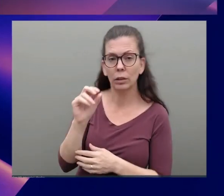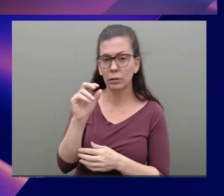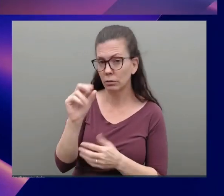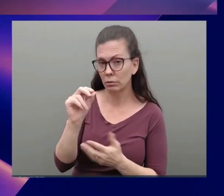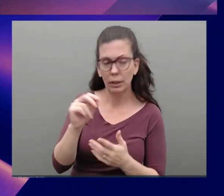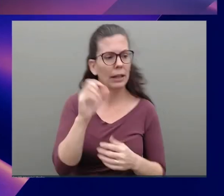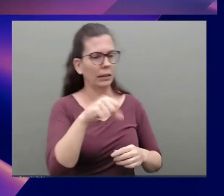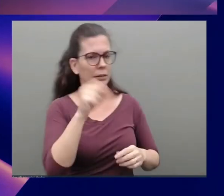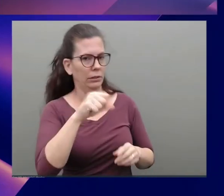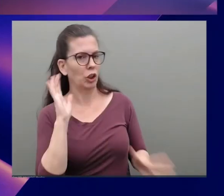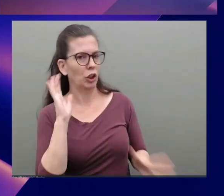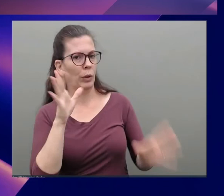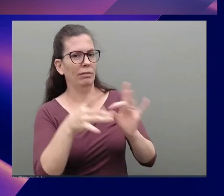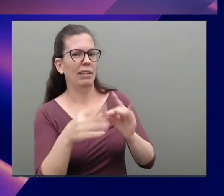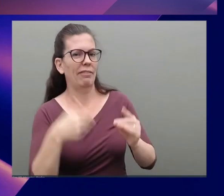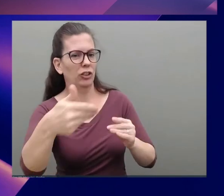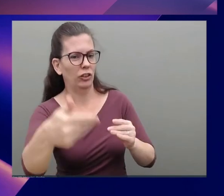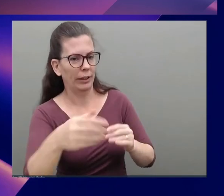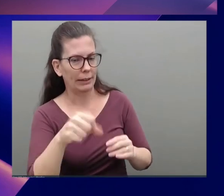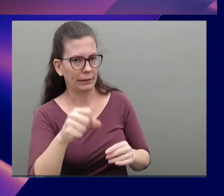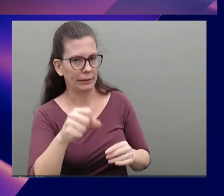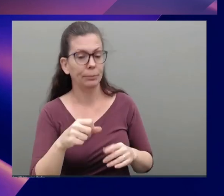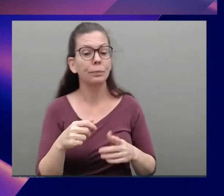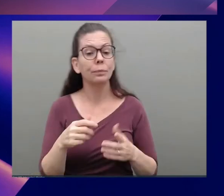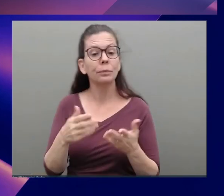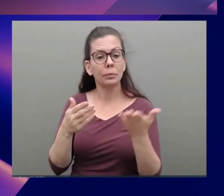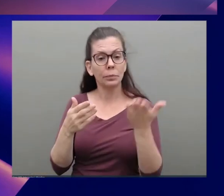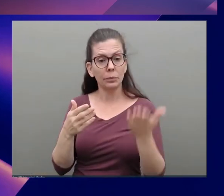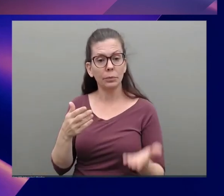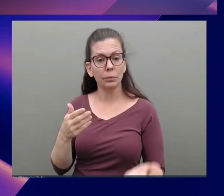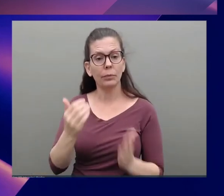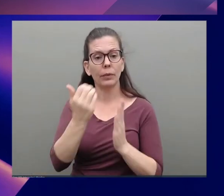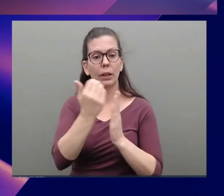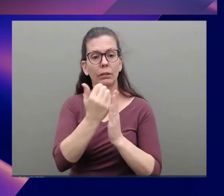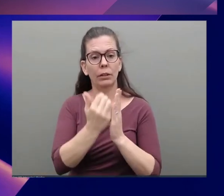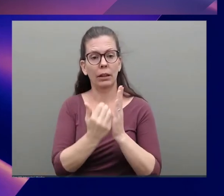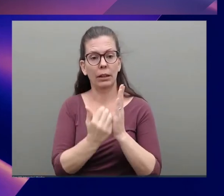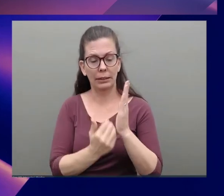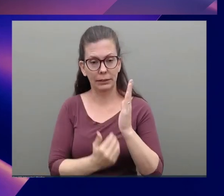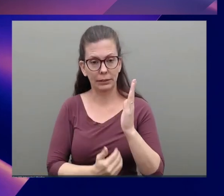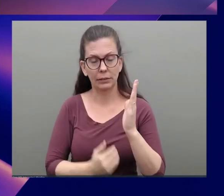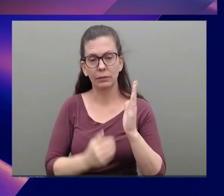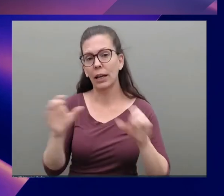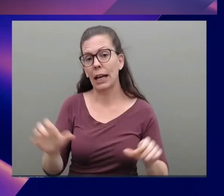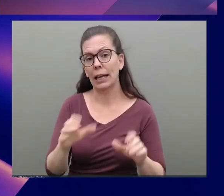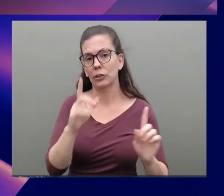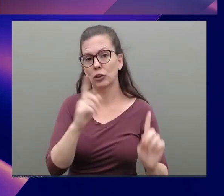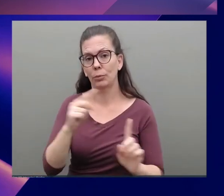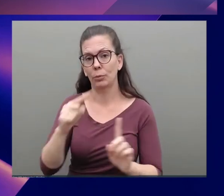So, here is the list of action points. So again, you can do it